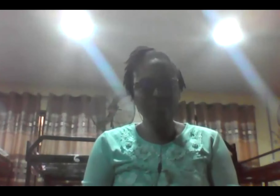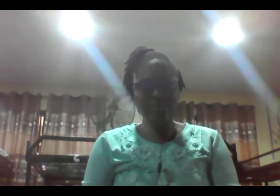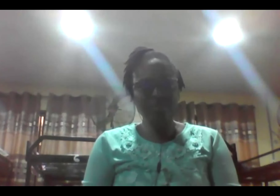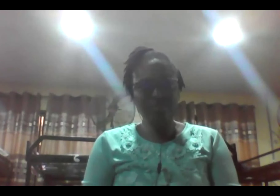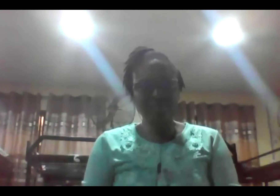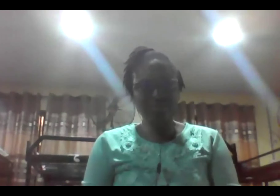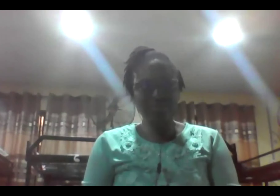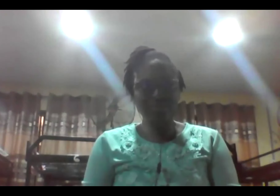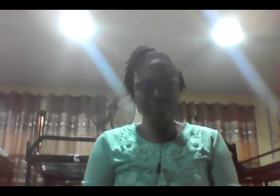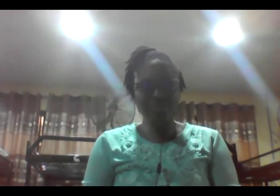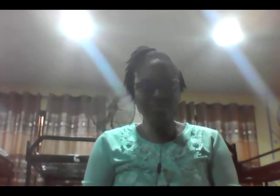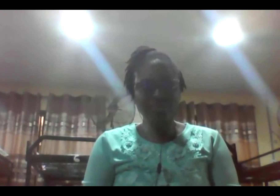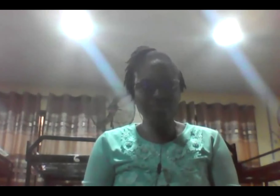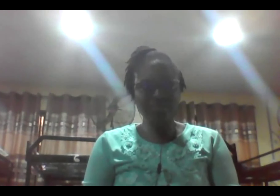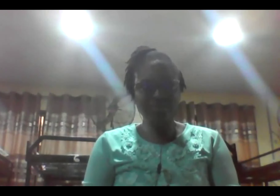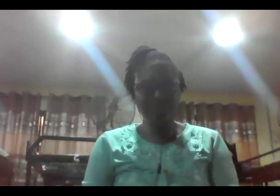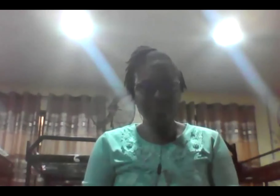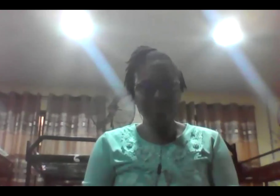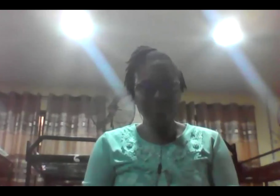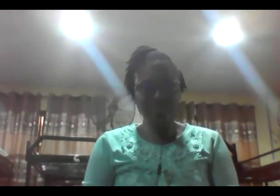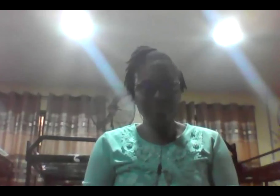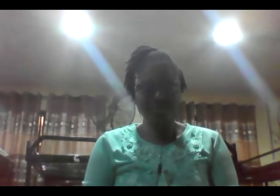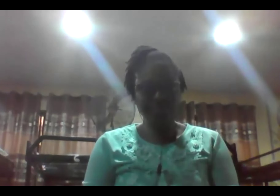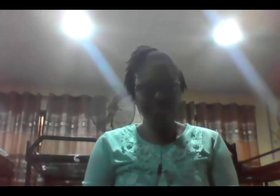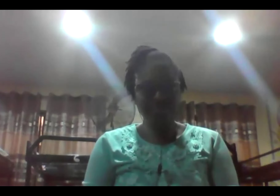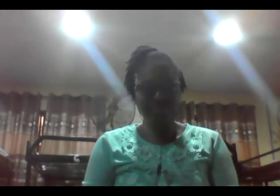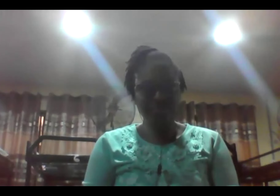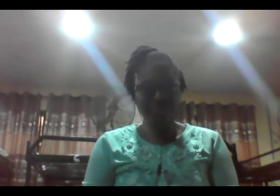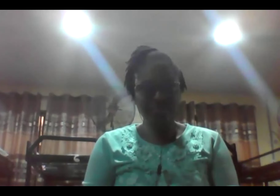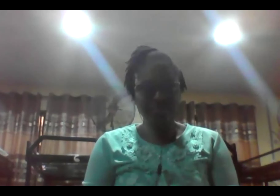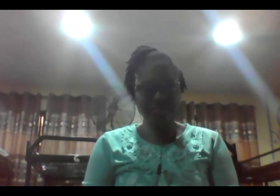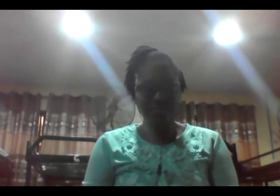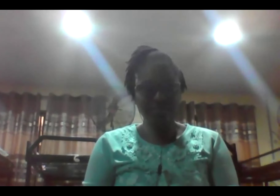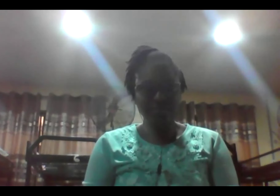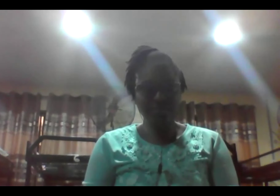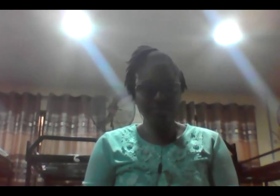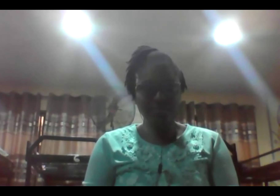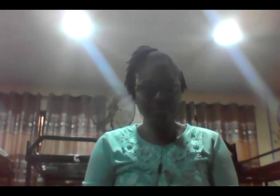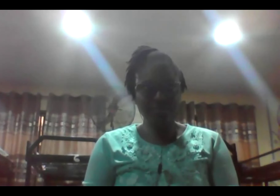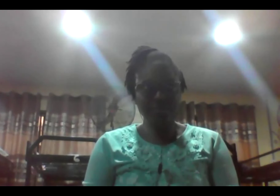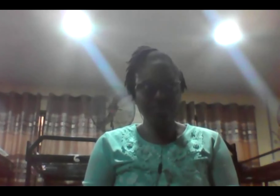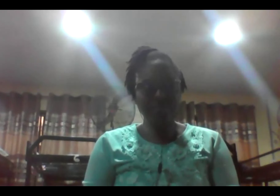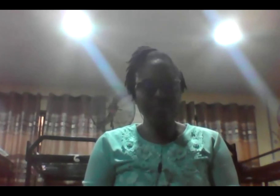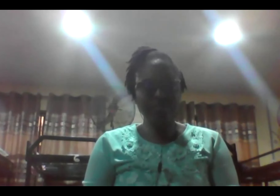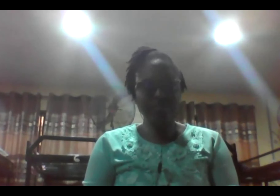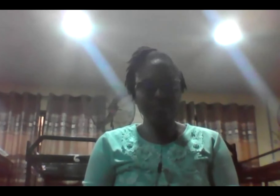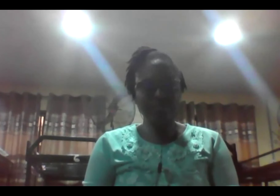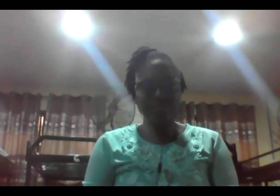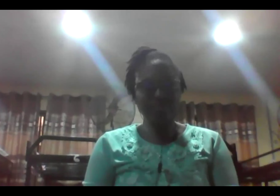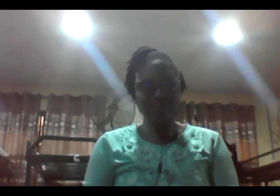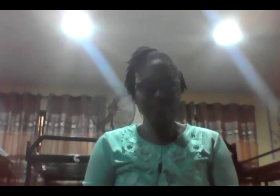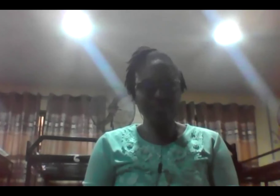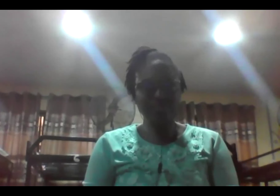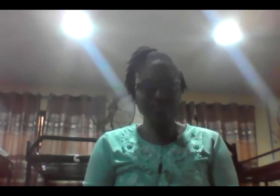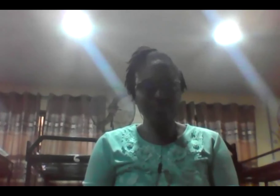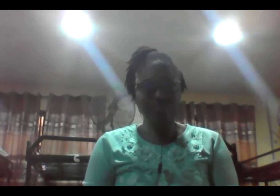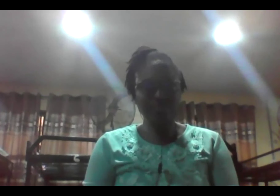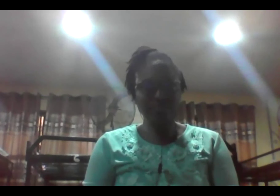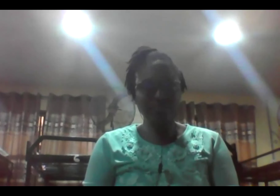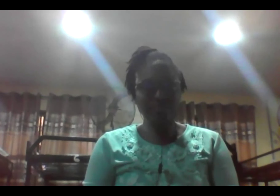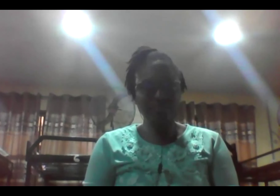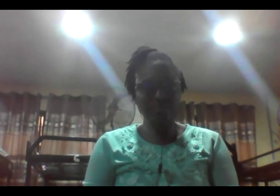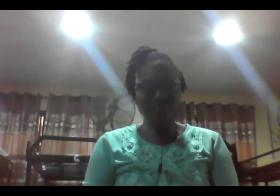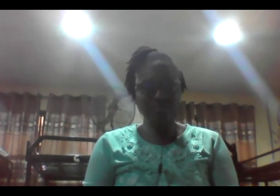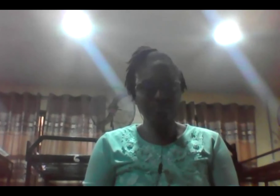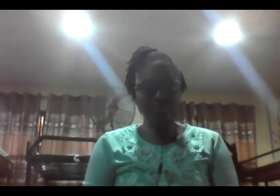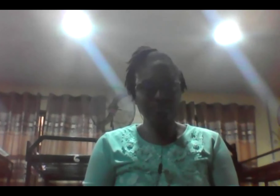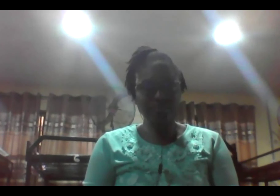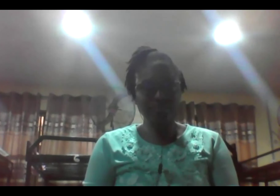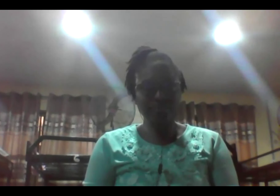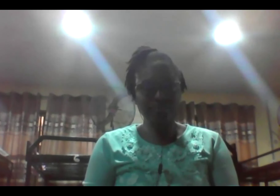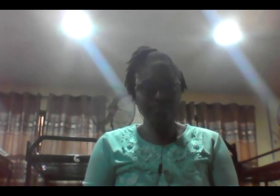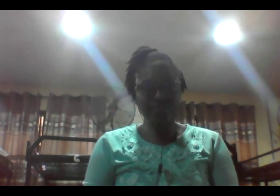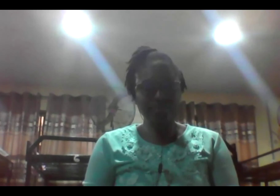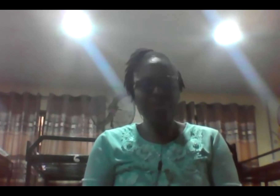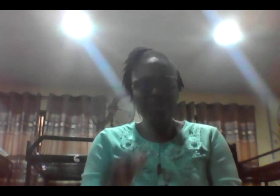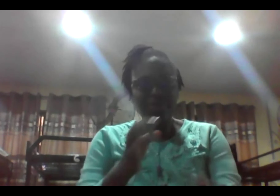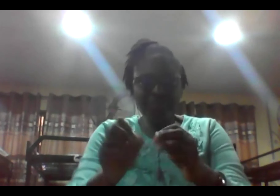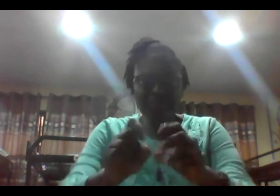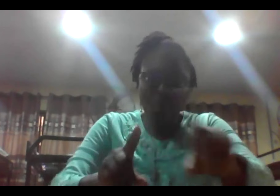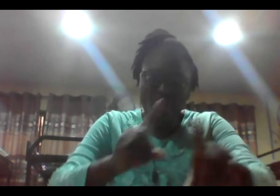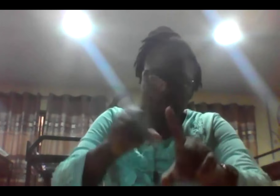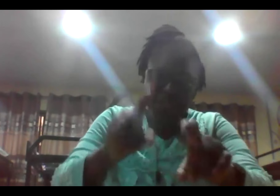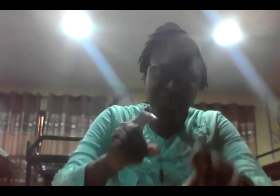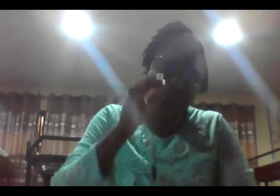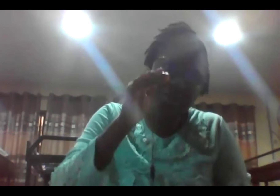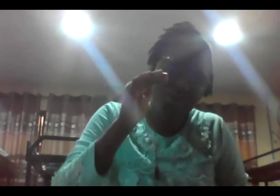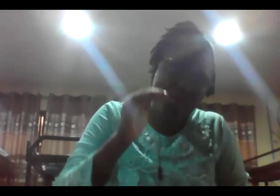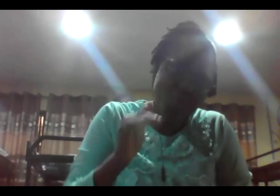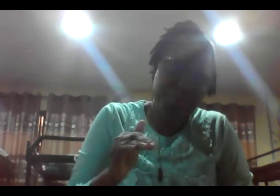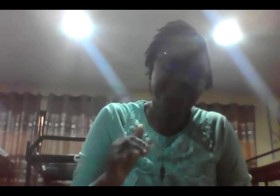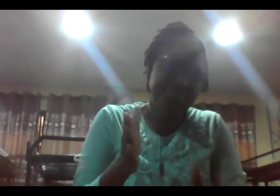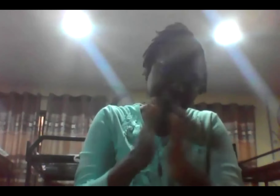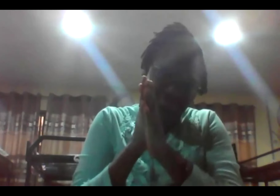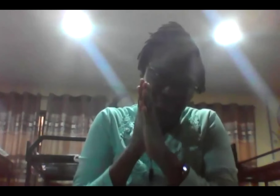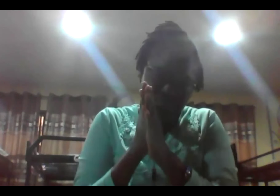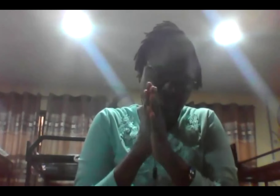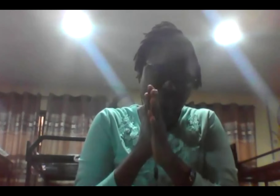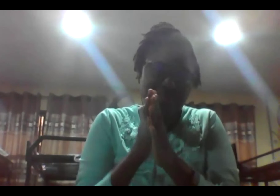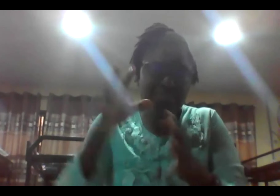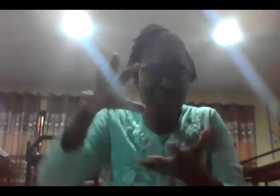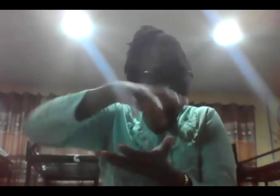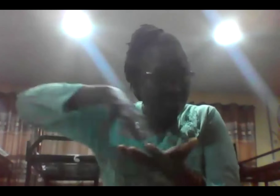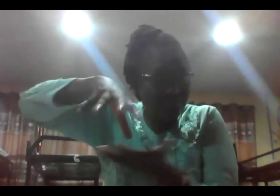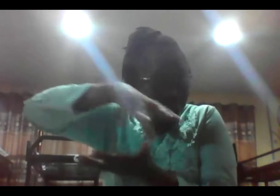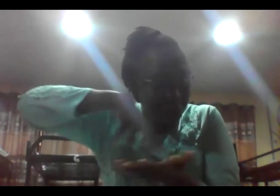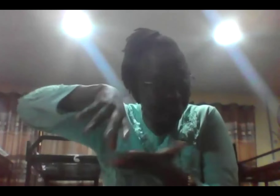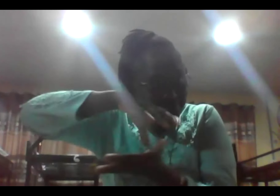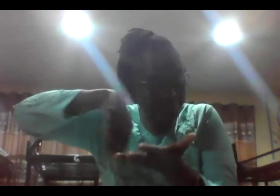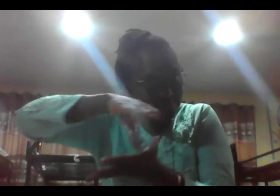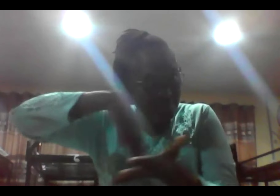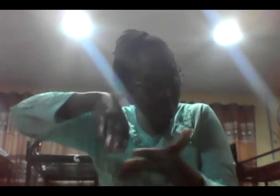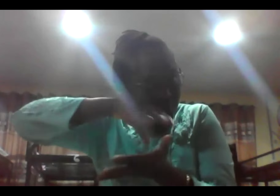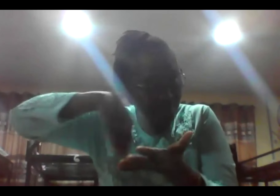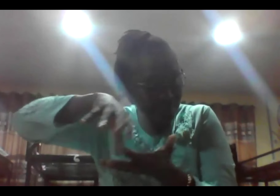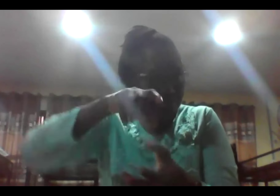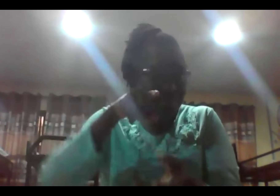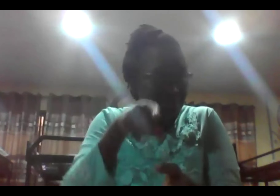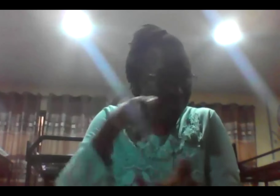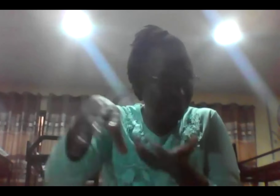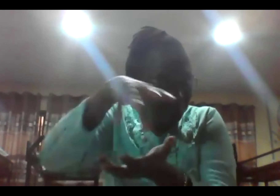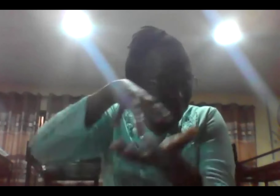Rename your device if it's 0 8. Also rename your device, please. So we have the chat box, which is very, very key. You can drop comments. You can drop questions if you need clarifications. If you are confused in one way or the other, please, you can type it there